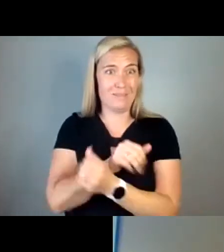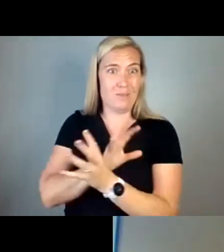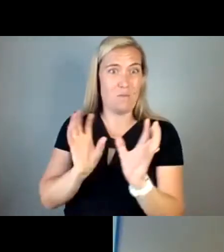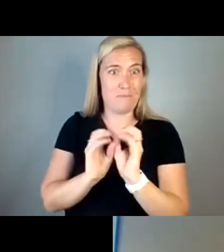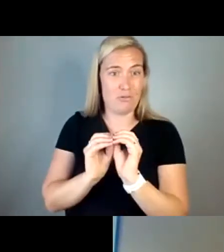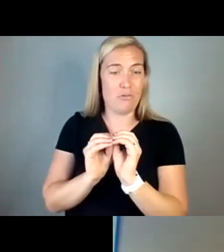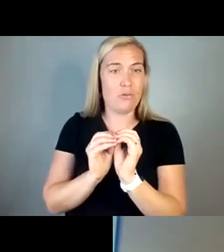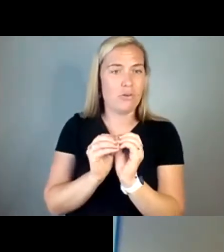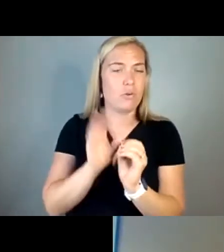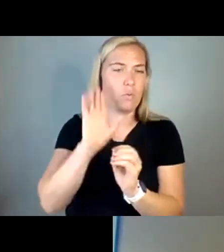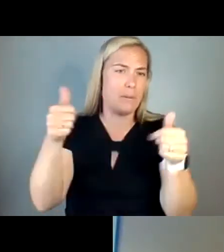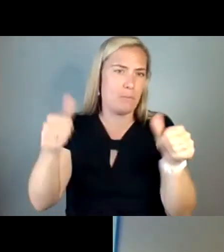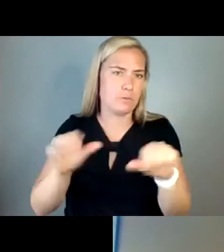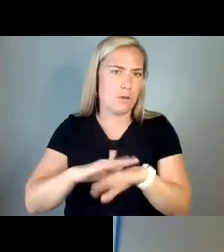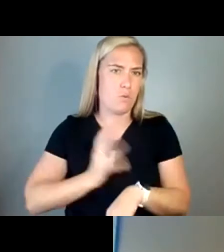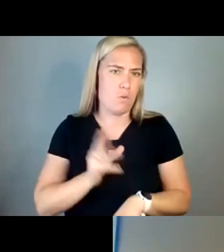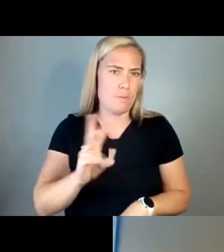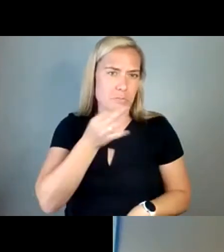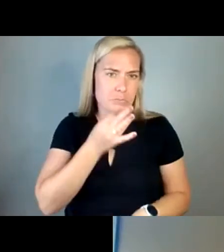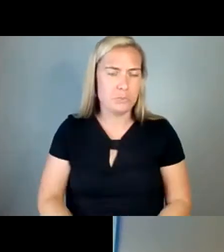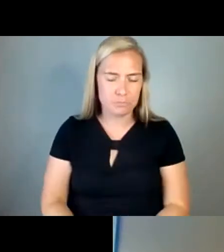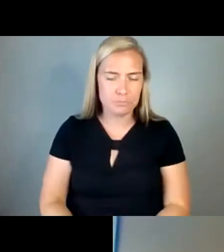Questions were submitted by employees in advance of the webinar.